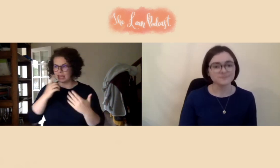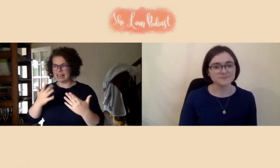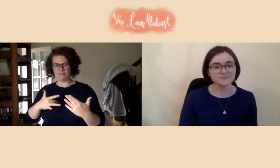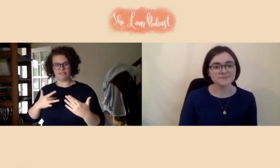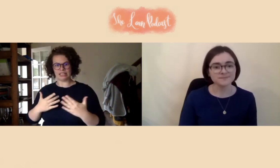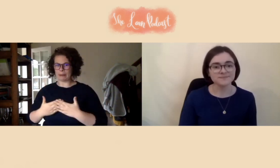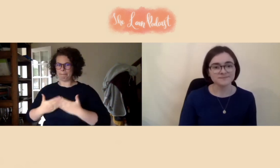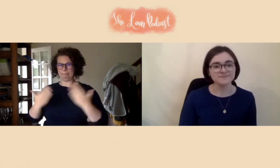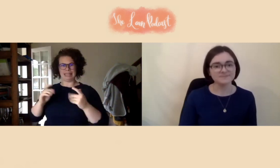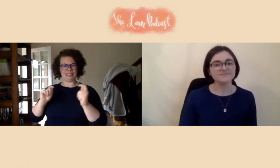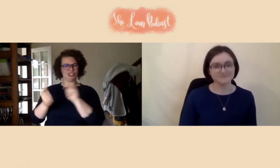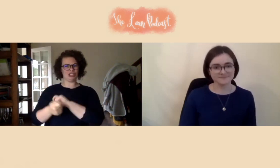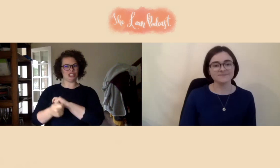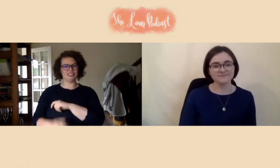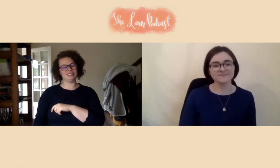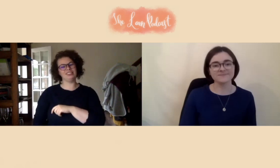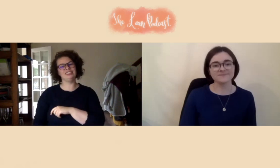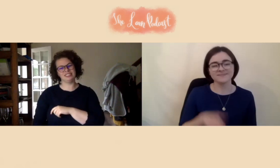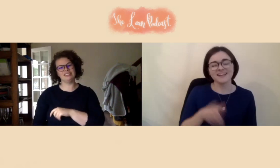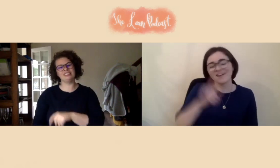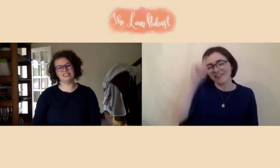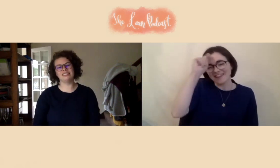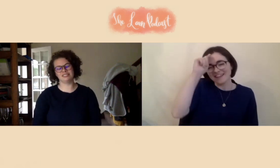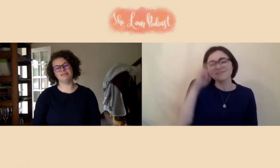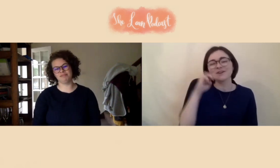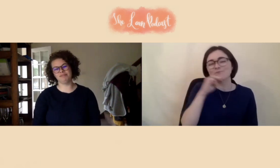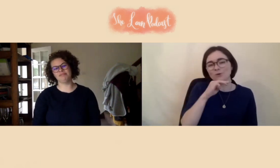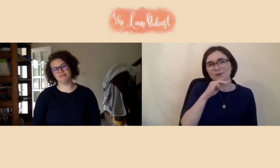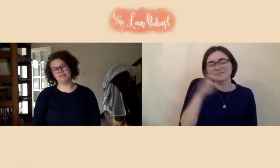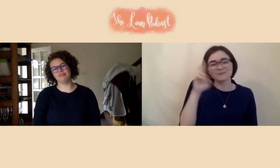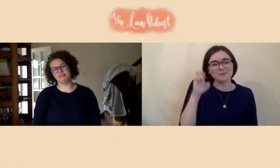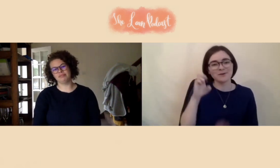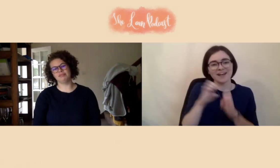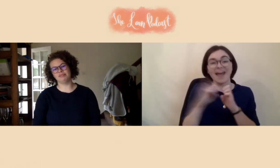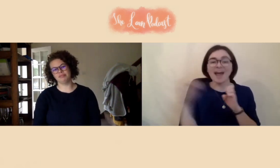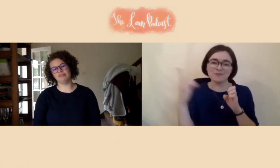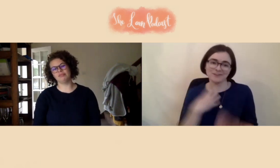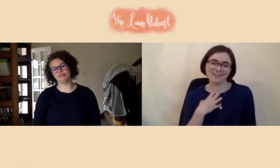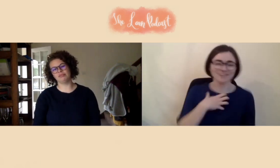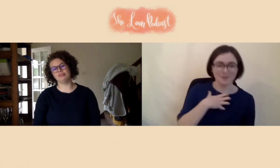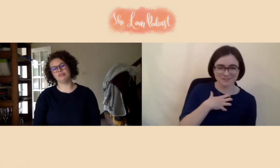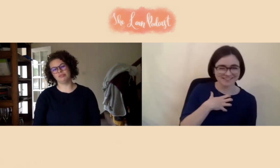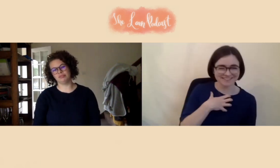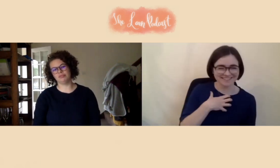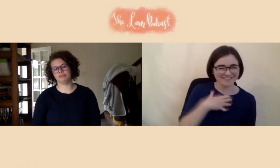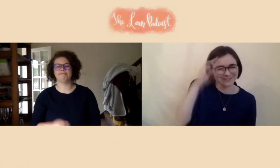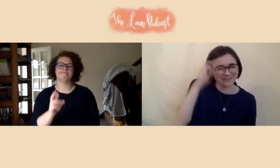But I think it's very important to remember that everyone is adapting. That's really helped me. It's not just like, "oh, I can't do it.